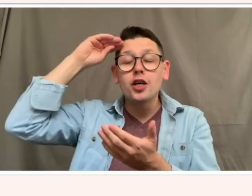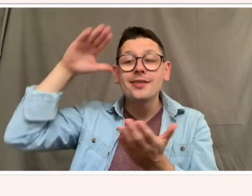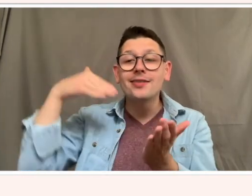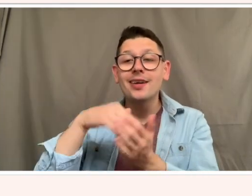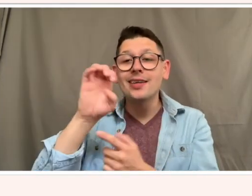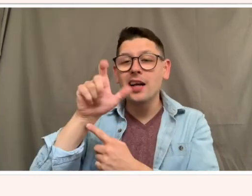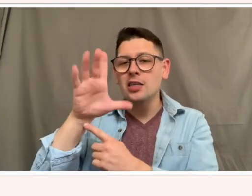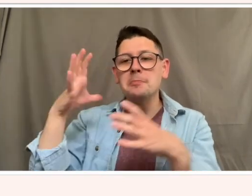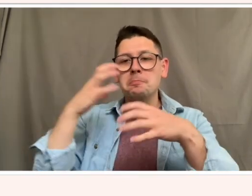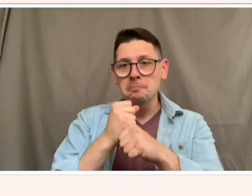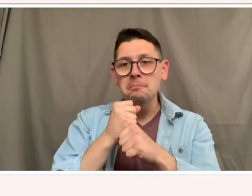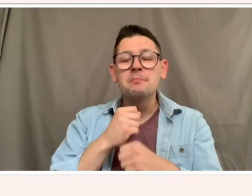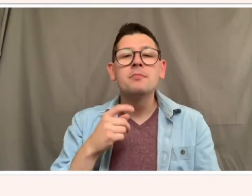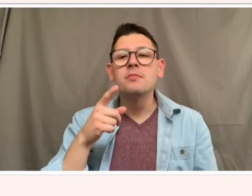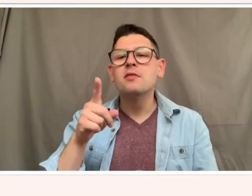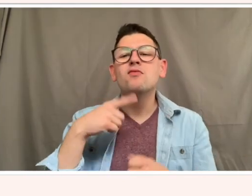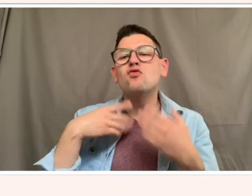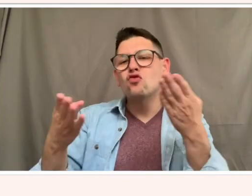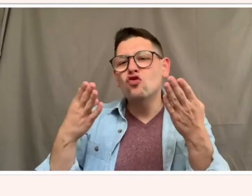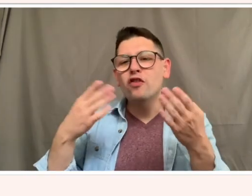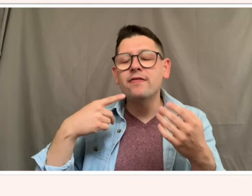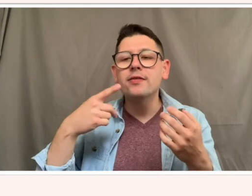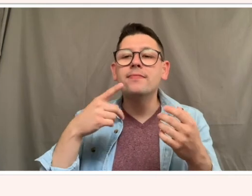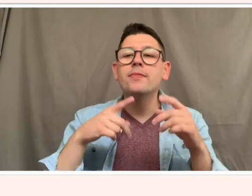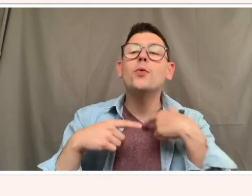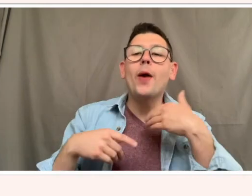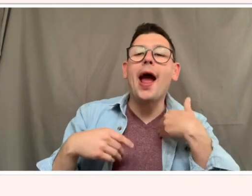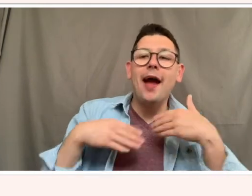I'm in the Early Learning Center, ELC department.